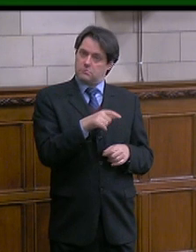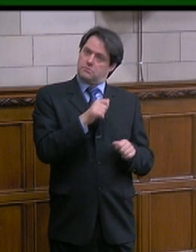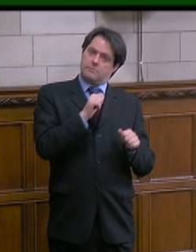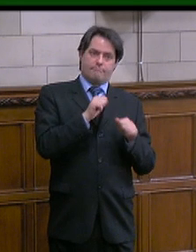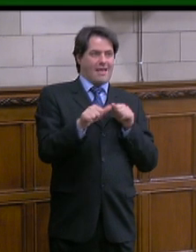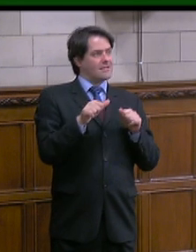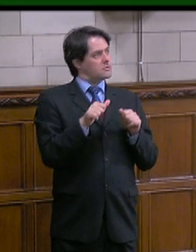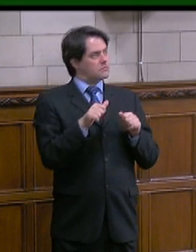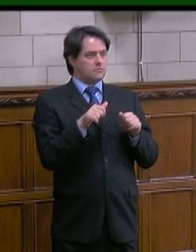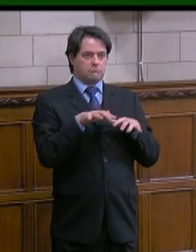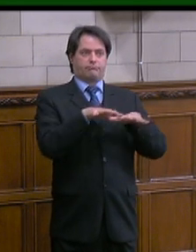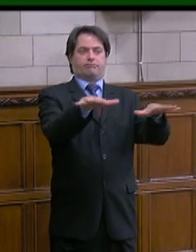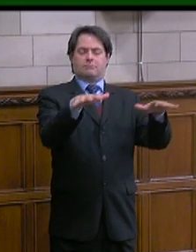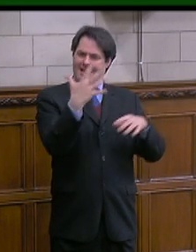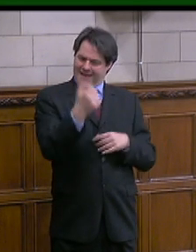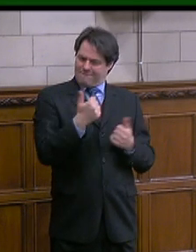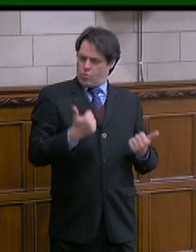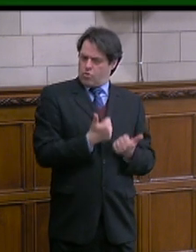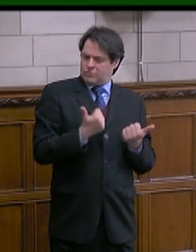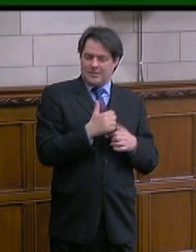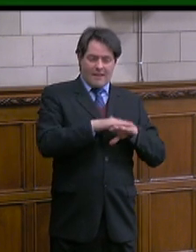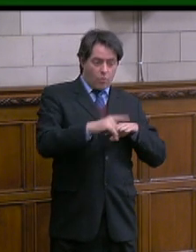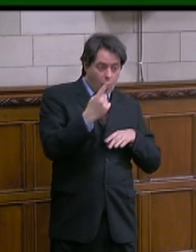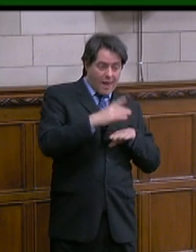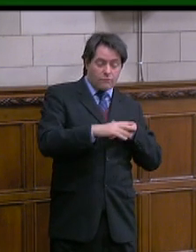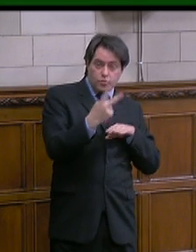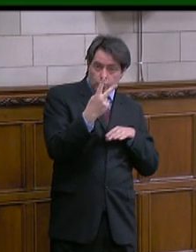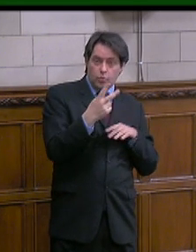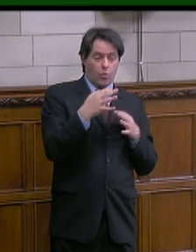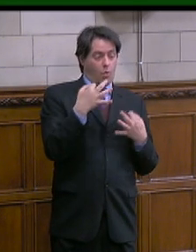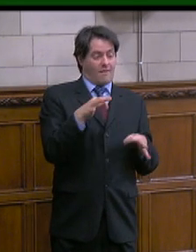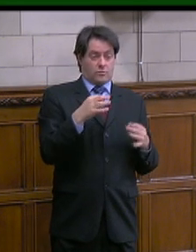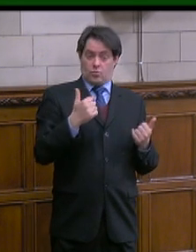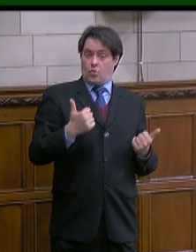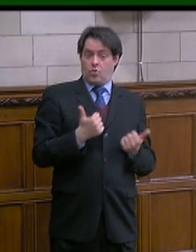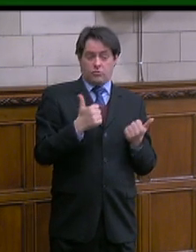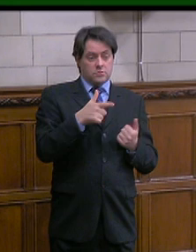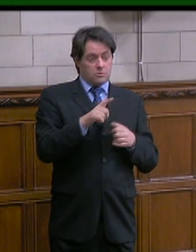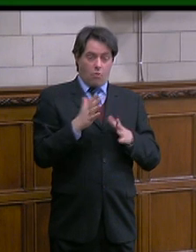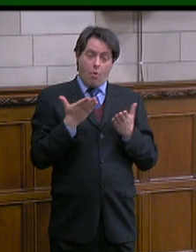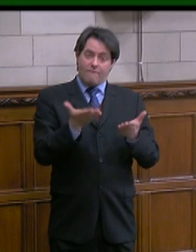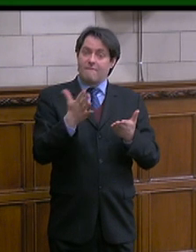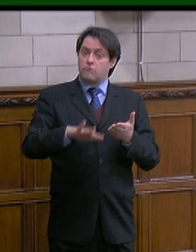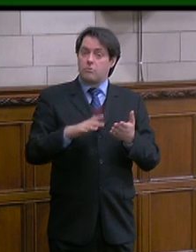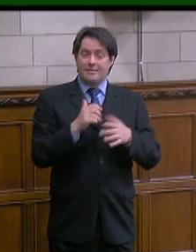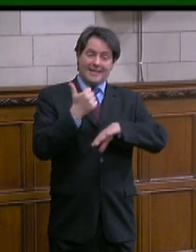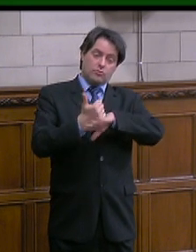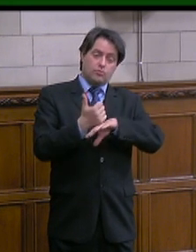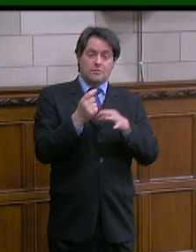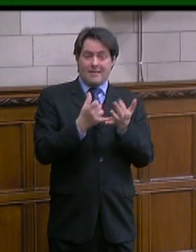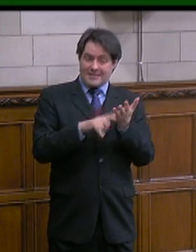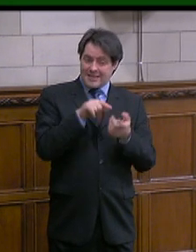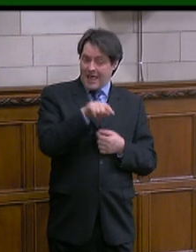The level 1 and 2 qualifications currently offered by the Institute of British Sign Language,